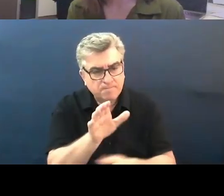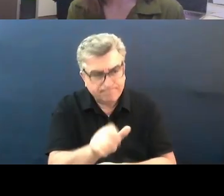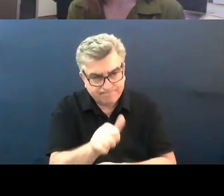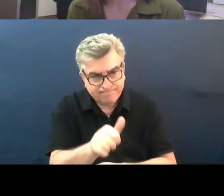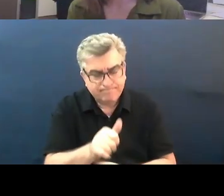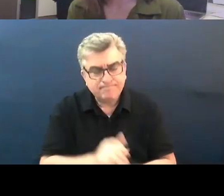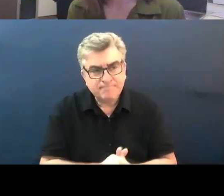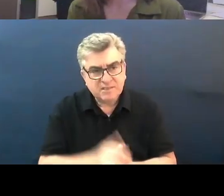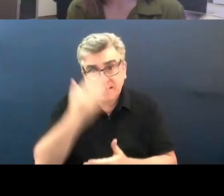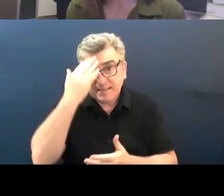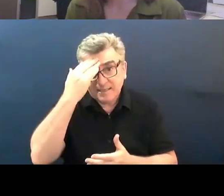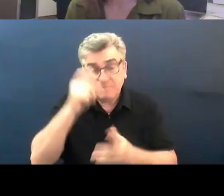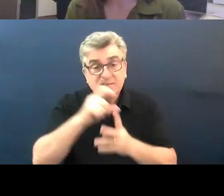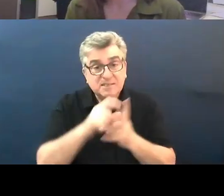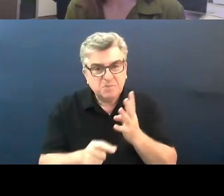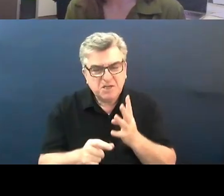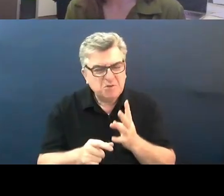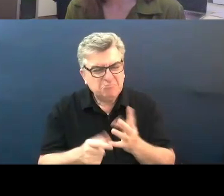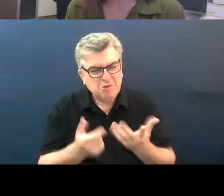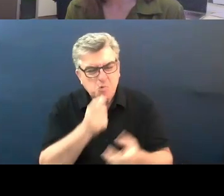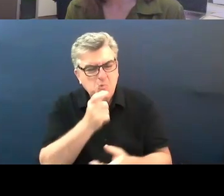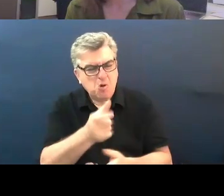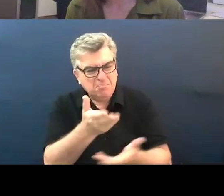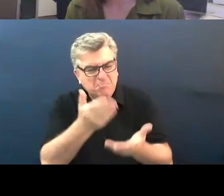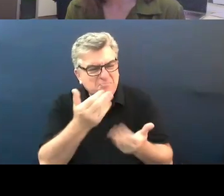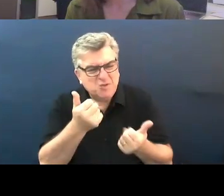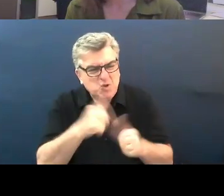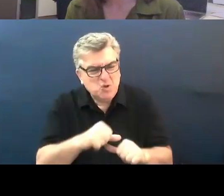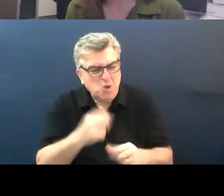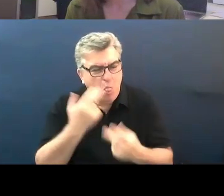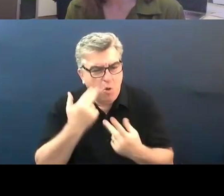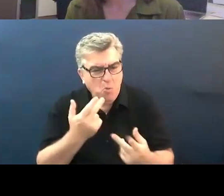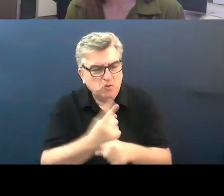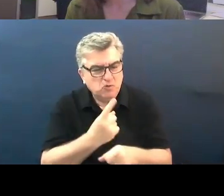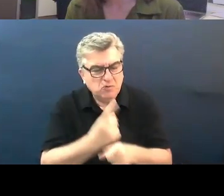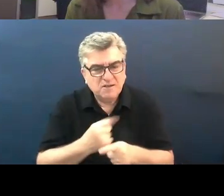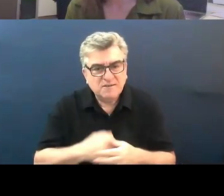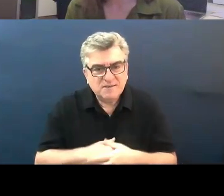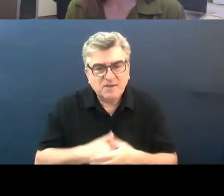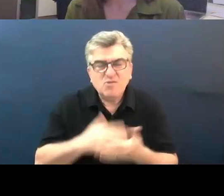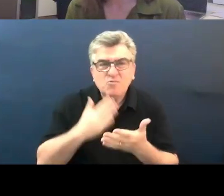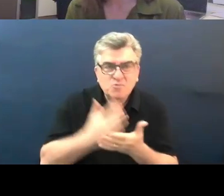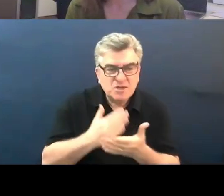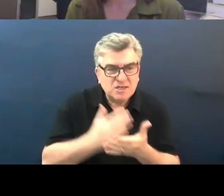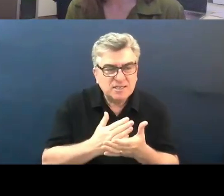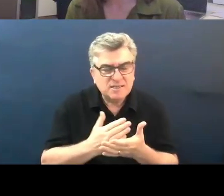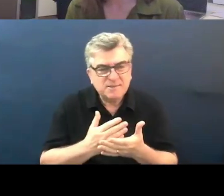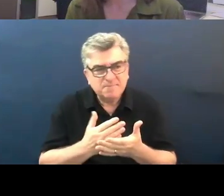are very foreign words. And so really what we are talking about is trying to find out if the